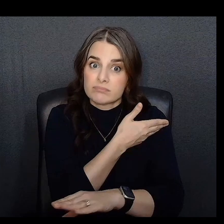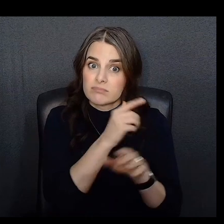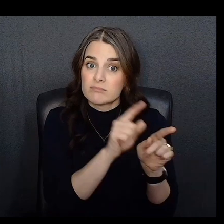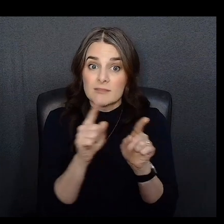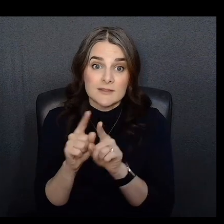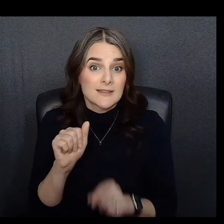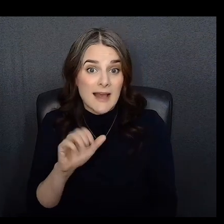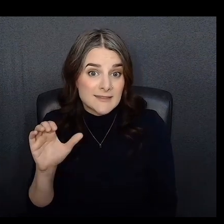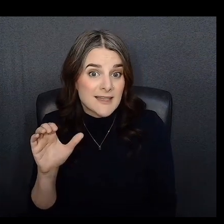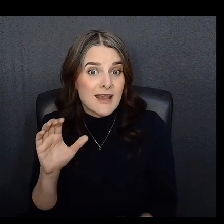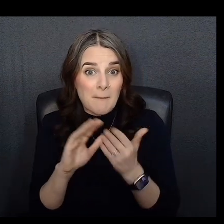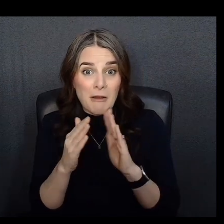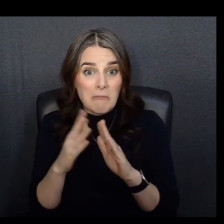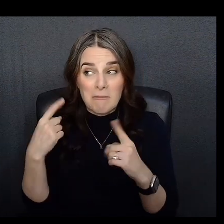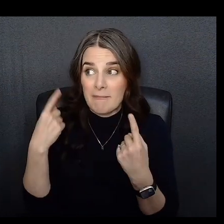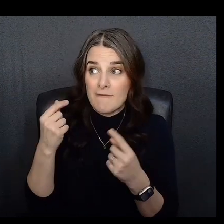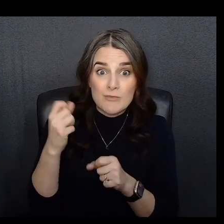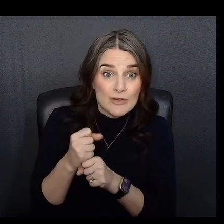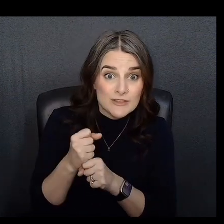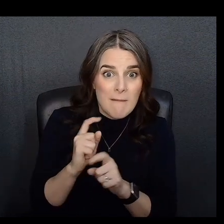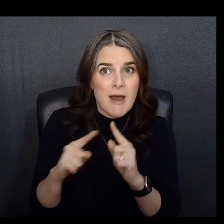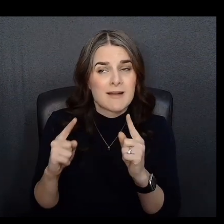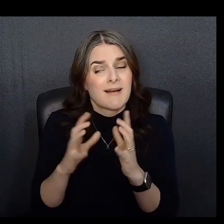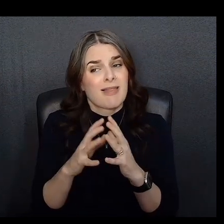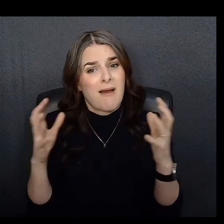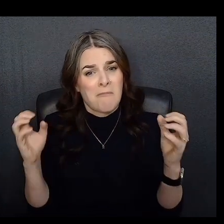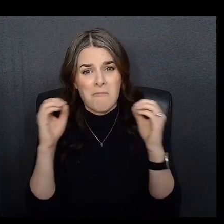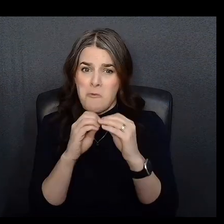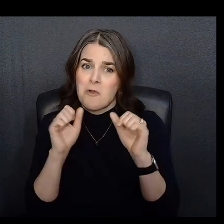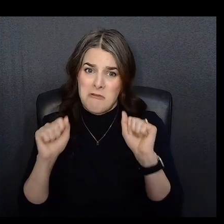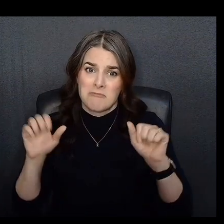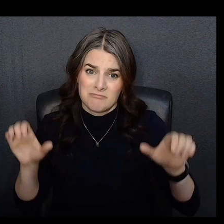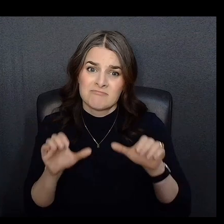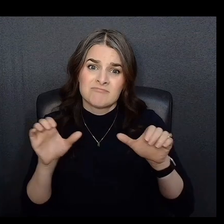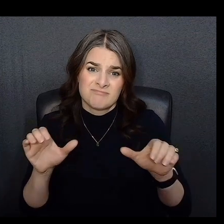in the last couple of years, but we still have a long way to go.